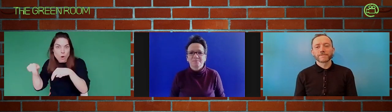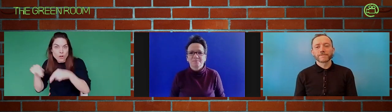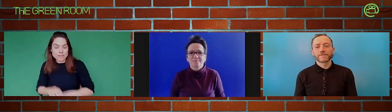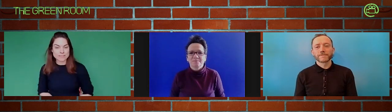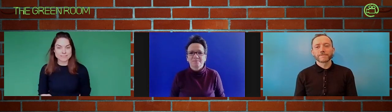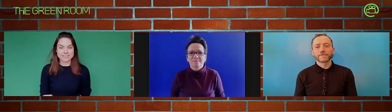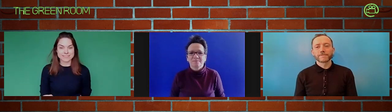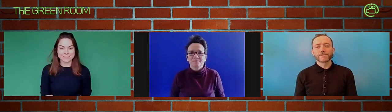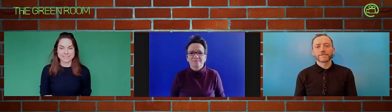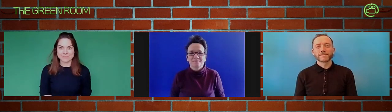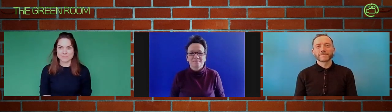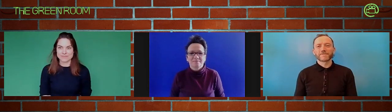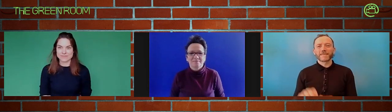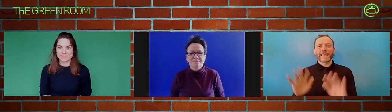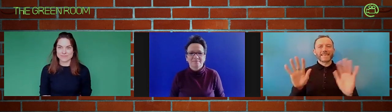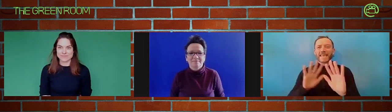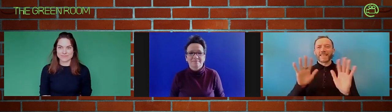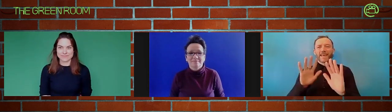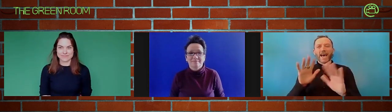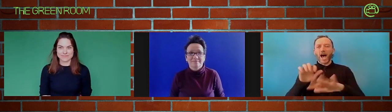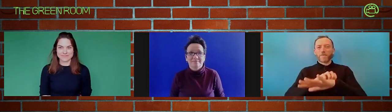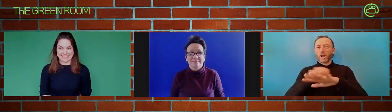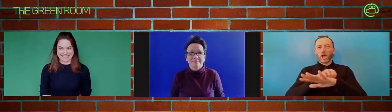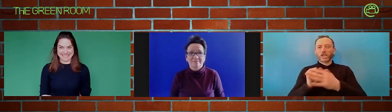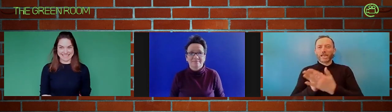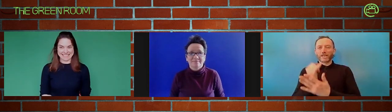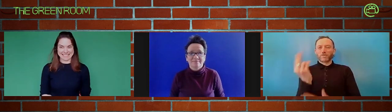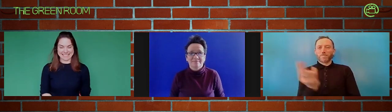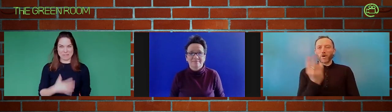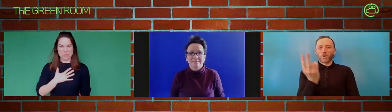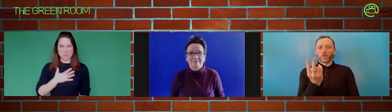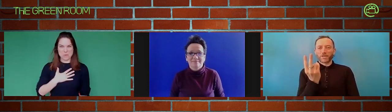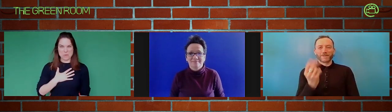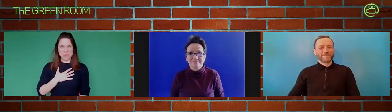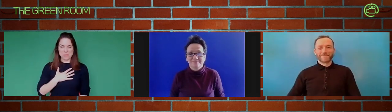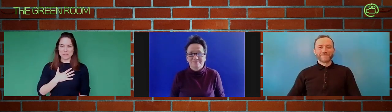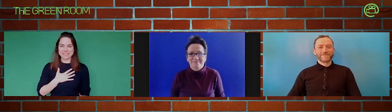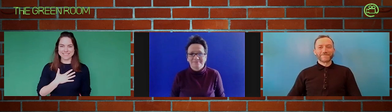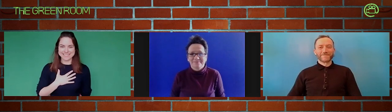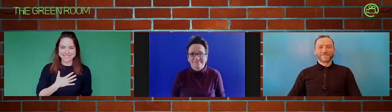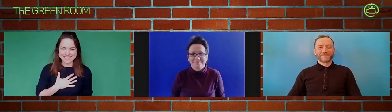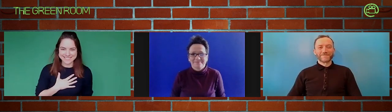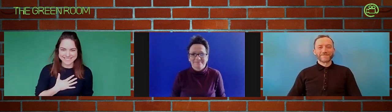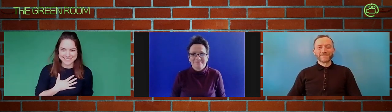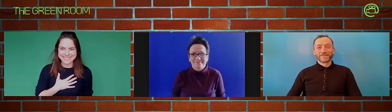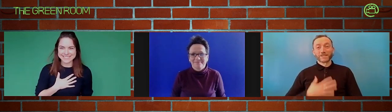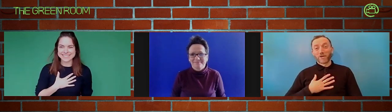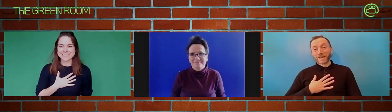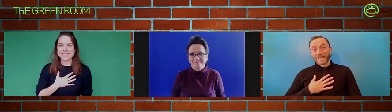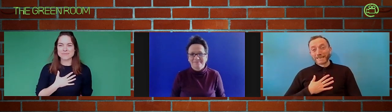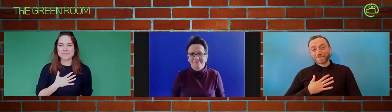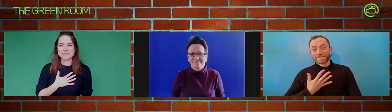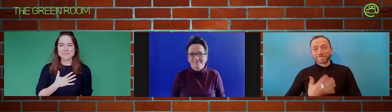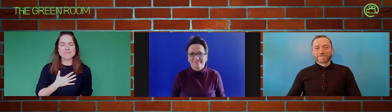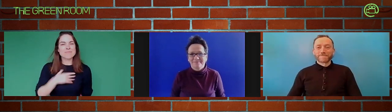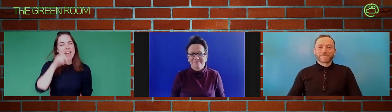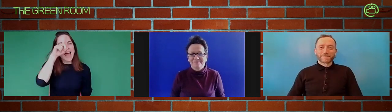Neither. I'm allergic. JS: Oh no, you can't have one. Harri.